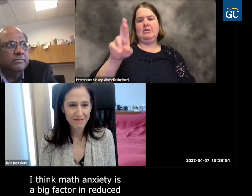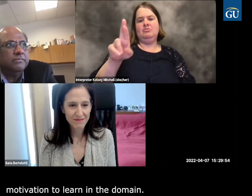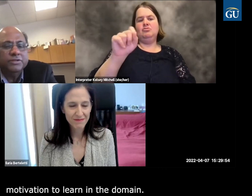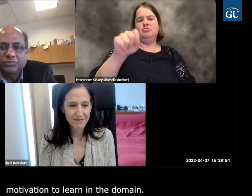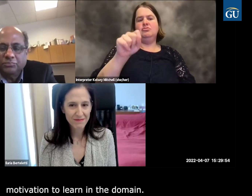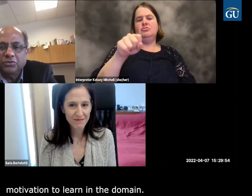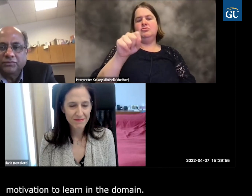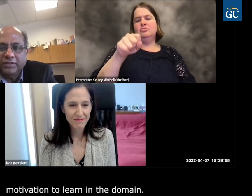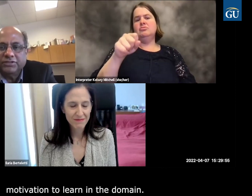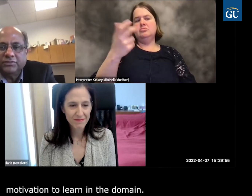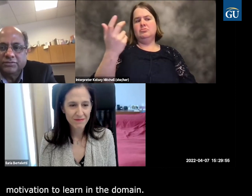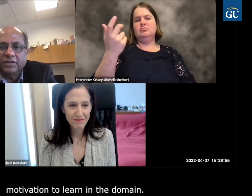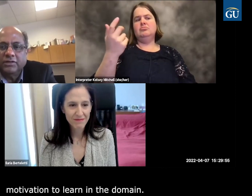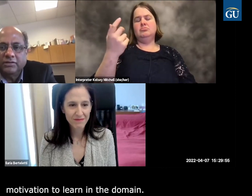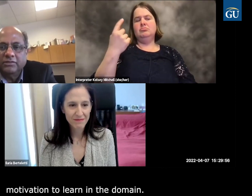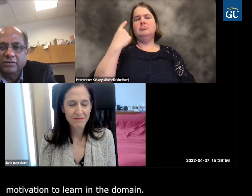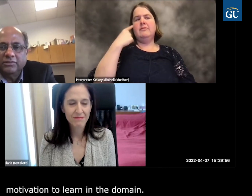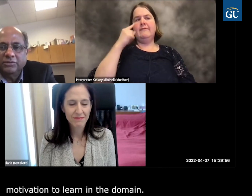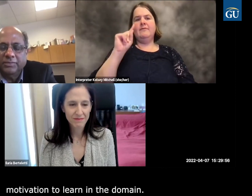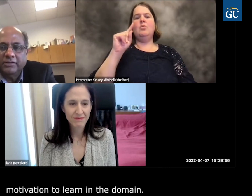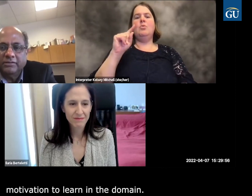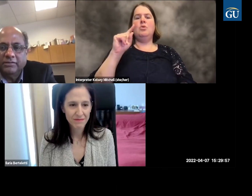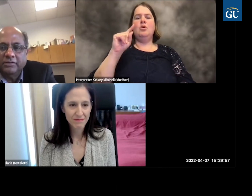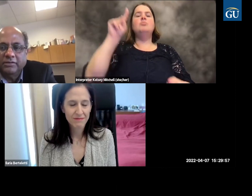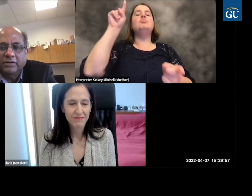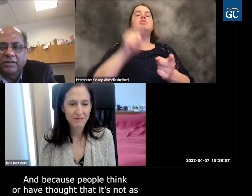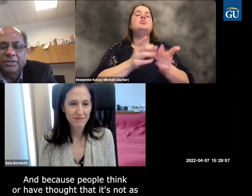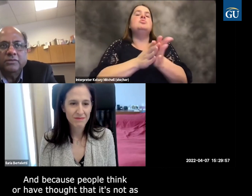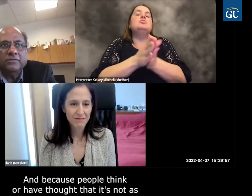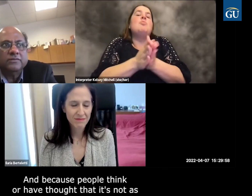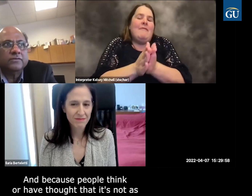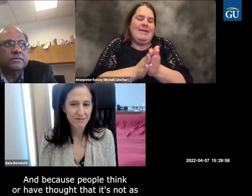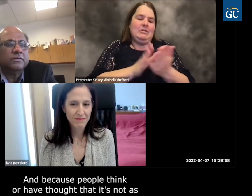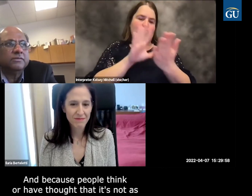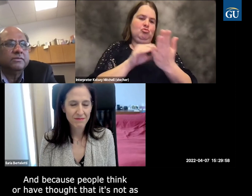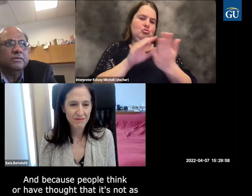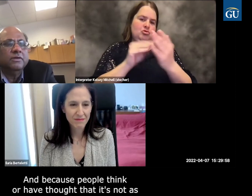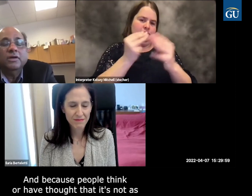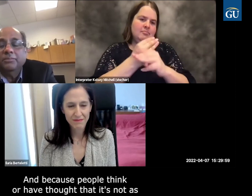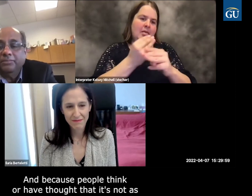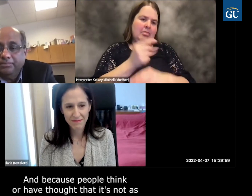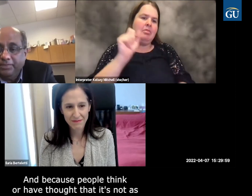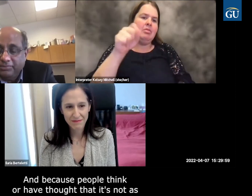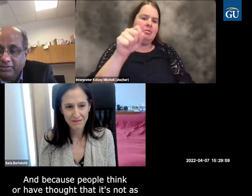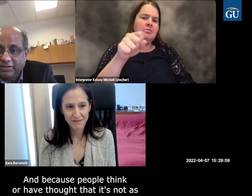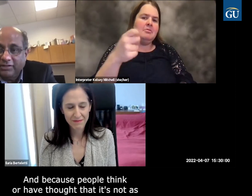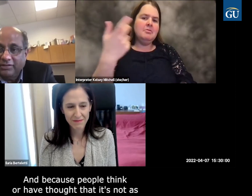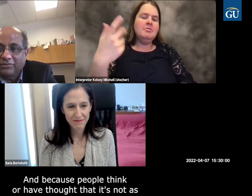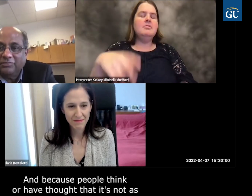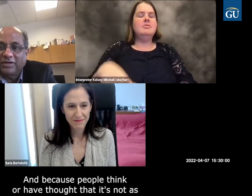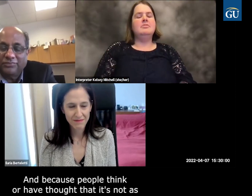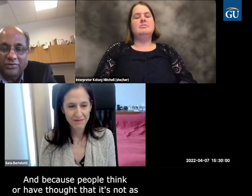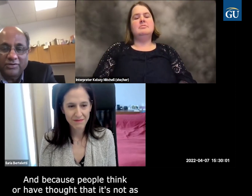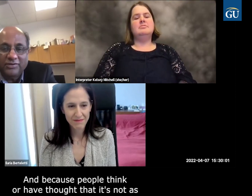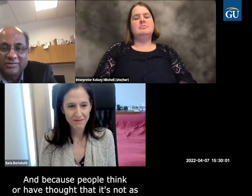reduced motivation to learn in the domain and because it's